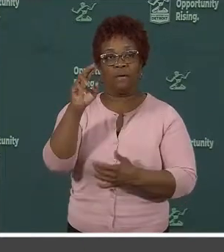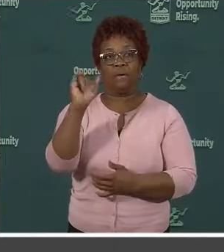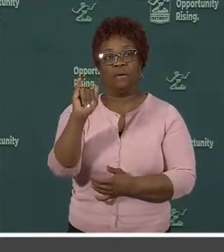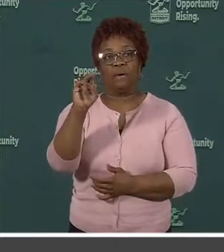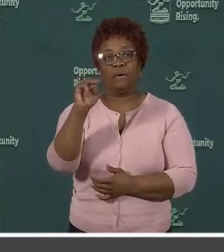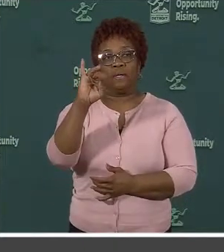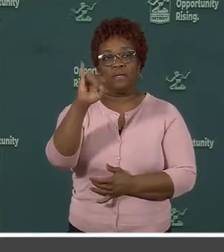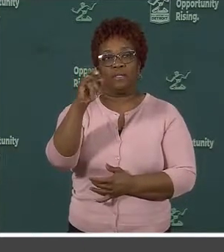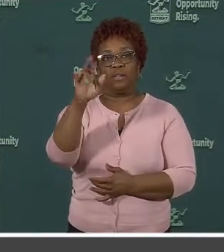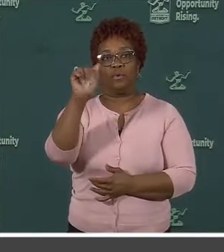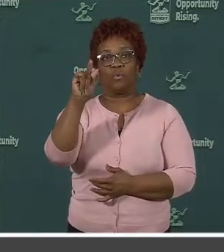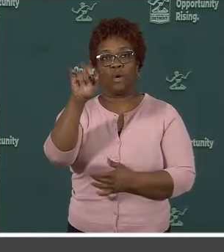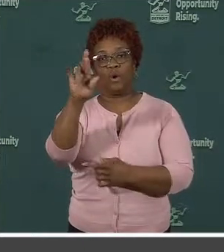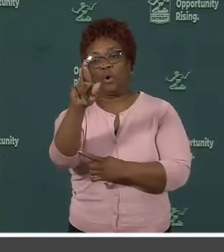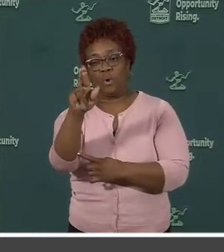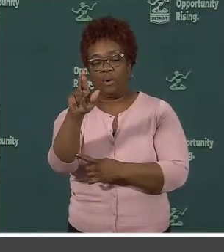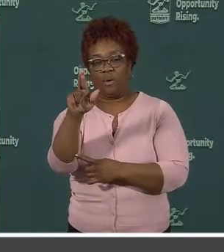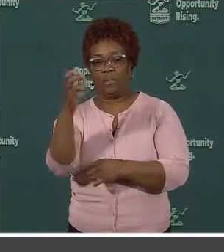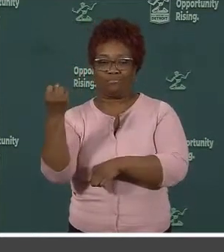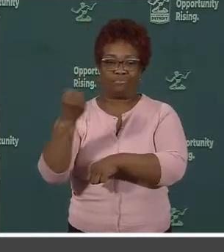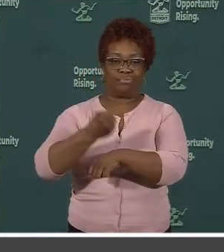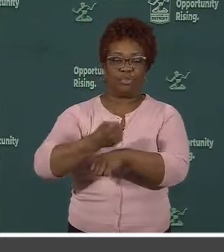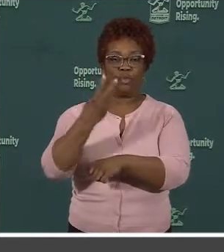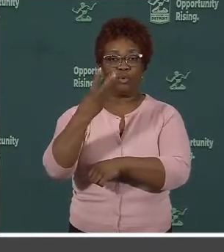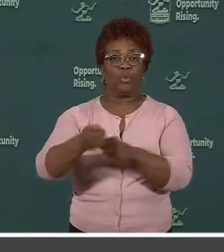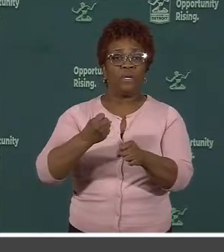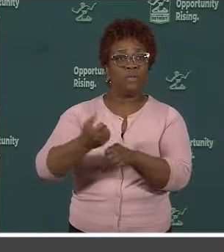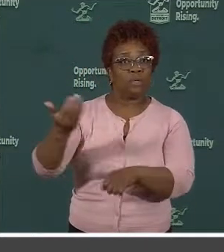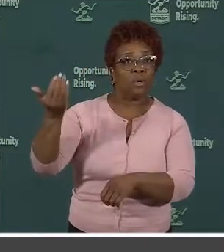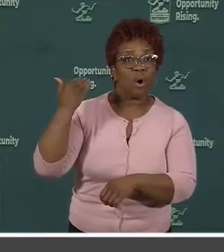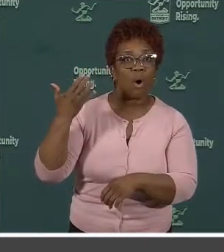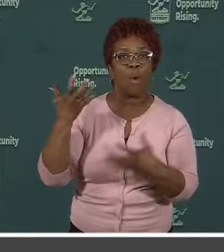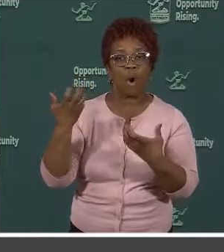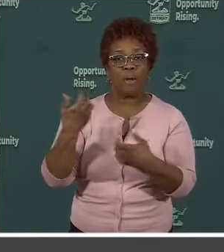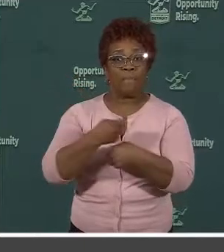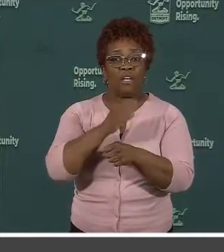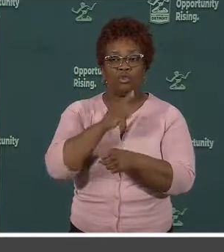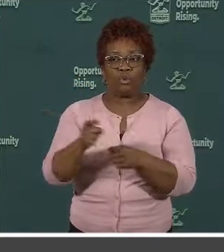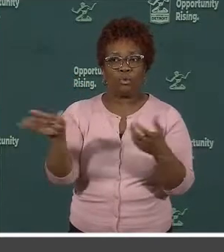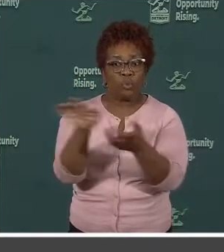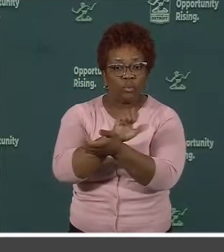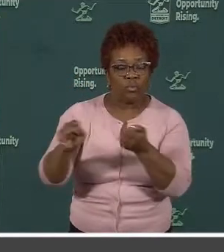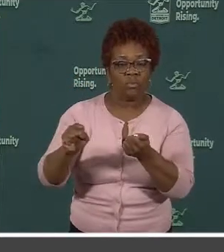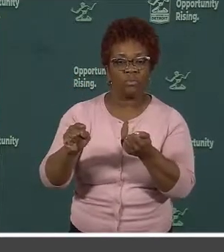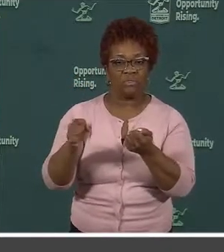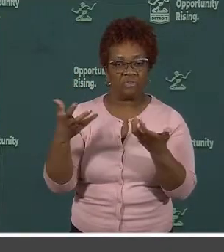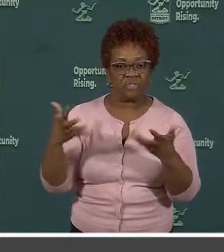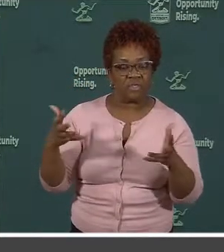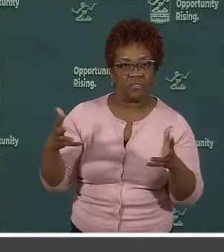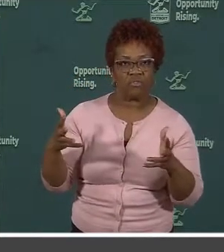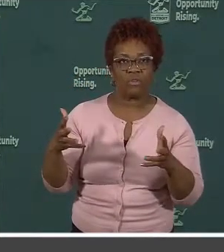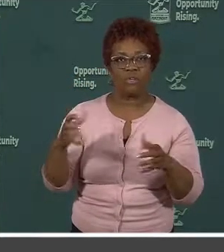AGO AND I WANT TO MAKE SURE IT GETS DEMOLISHED SO THAT NO FUTURE ADMINISTRATION CAN EVER